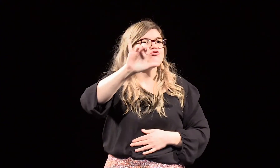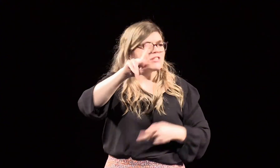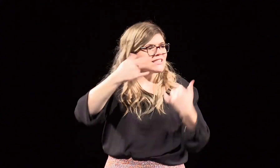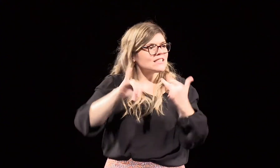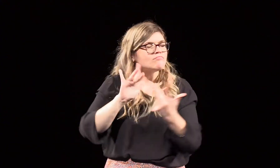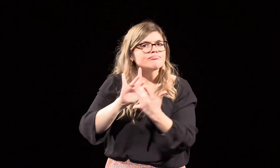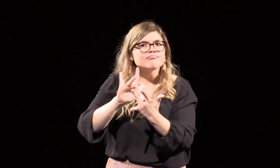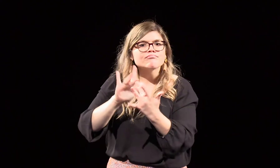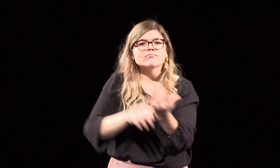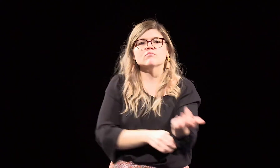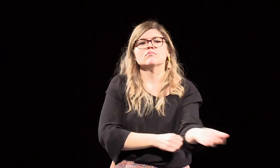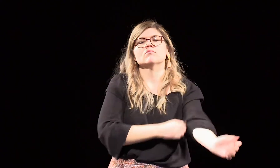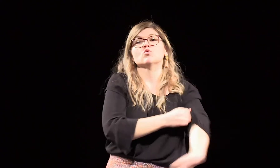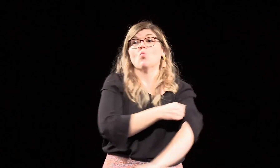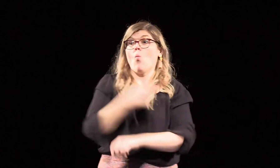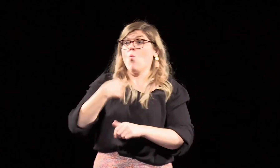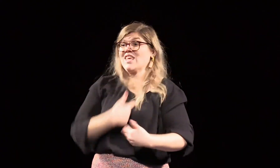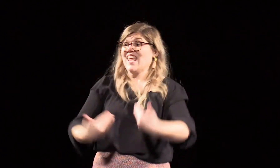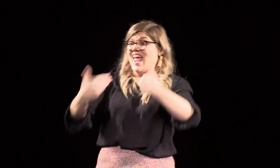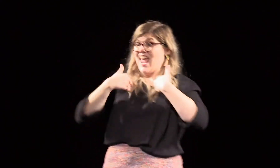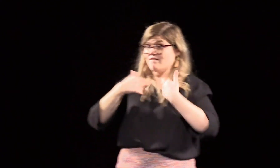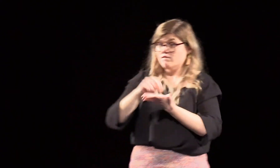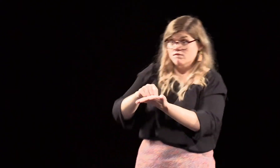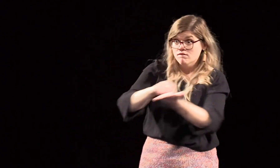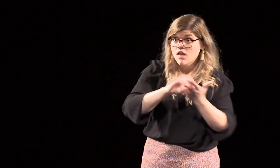Carlin still kept in contact with their son.